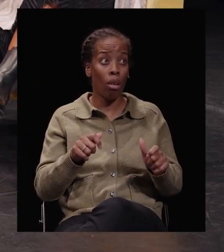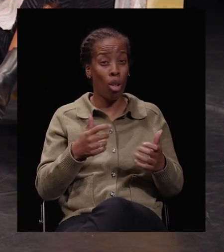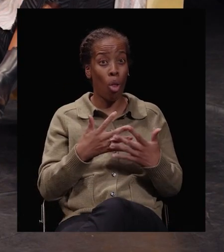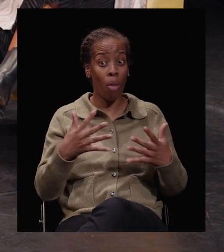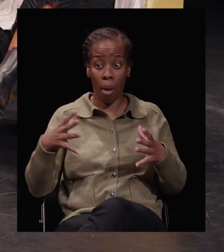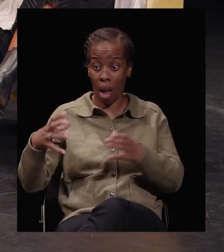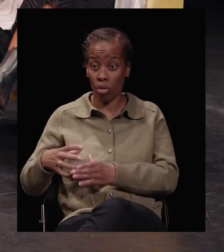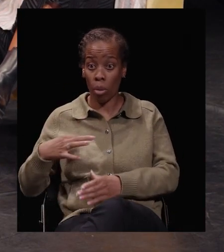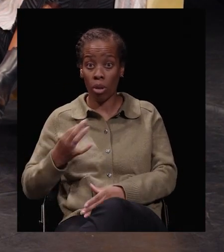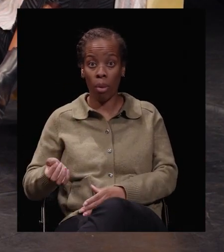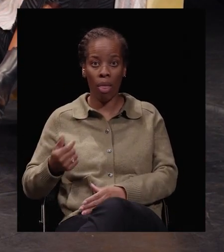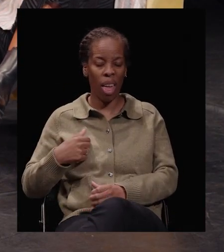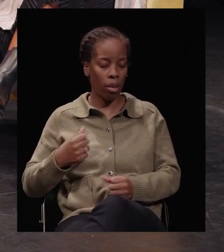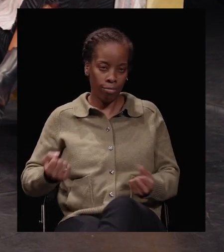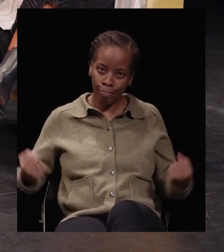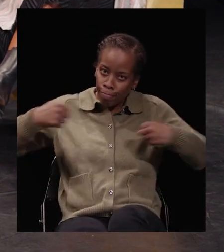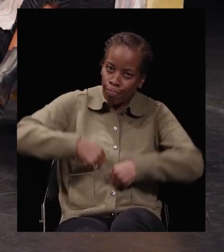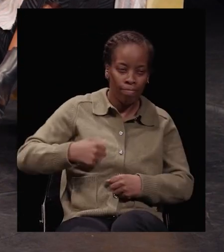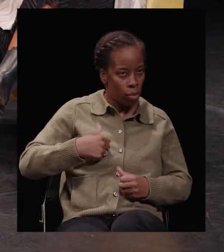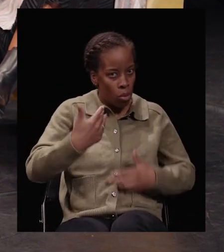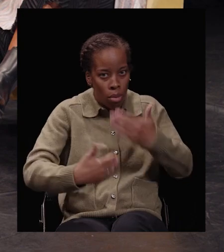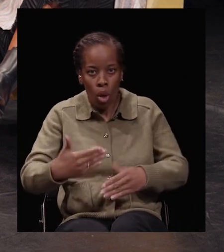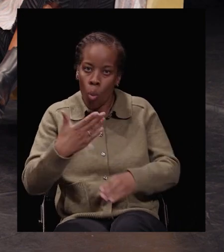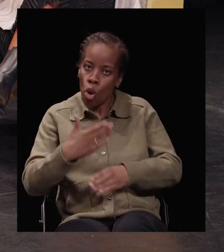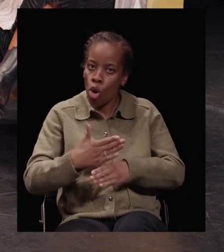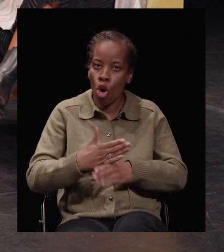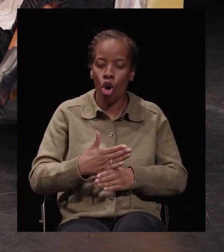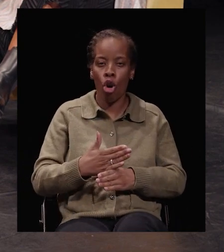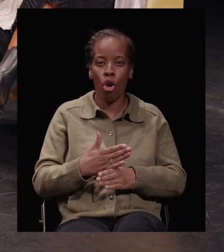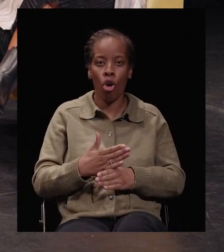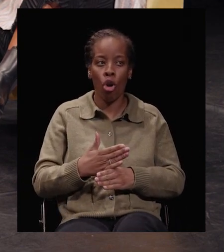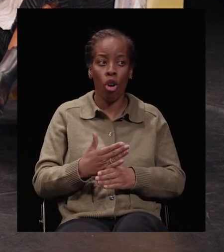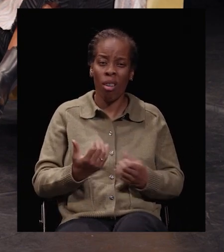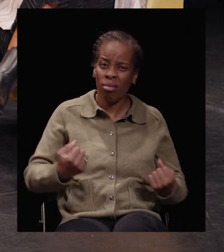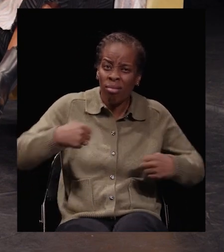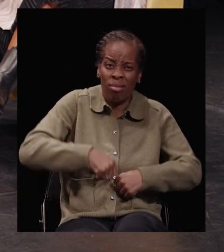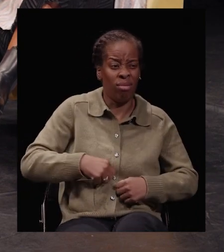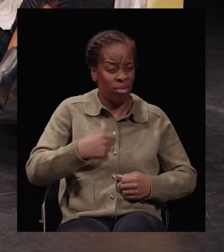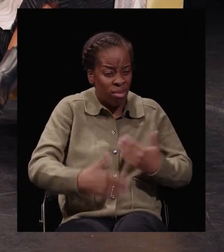they just got on with doing the work. They just created the work, and that because the work was brilliant, it was found.